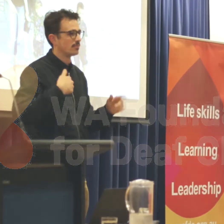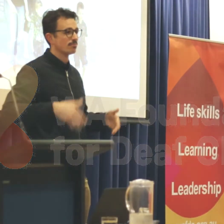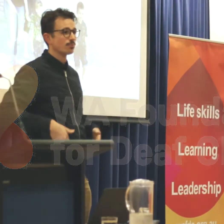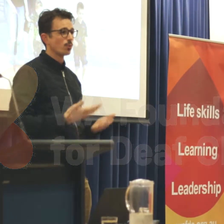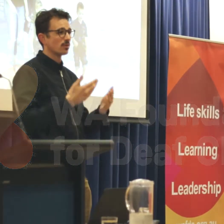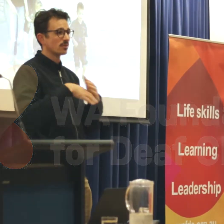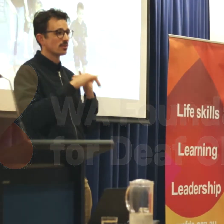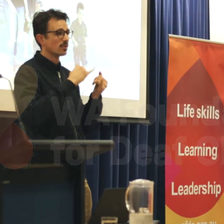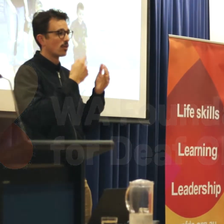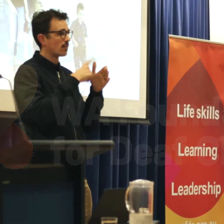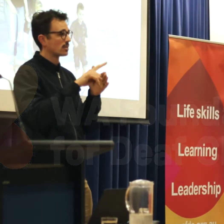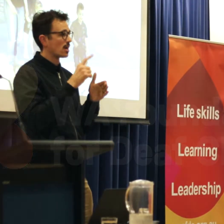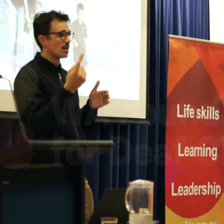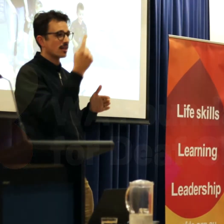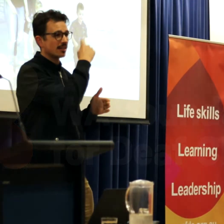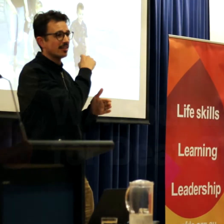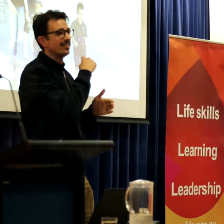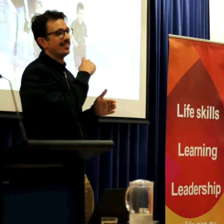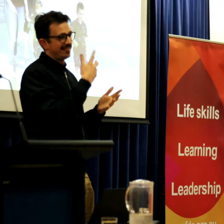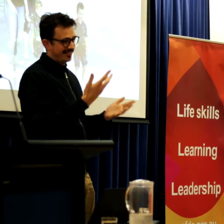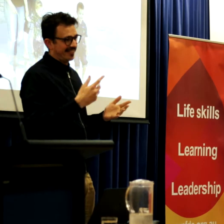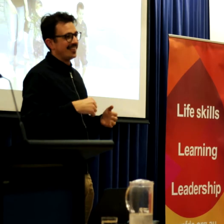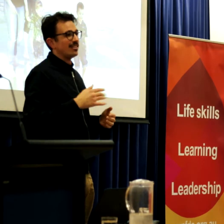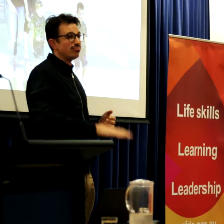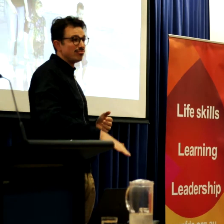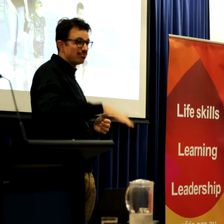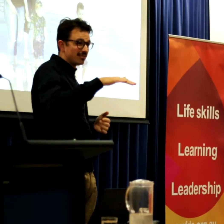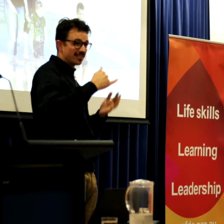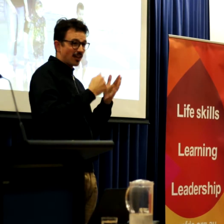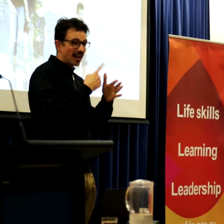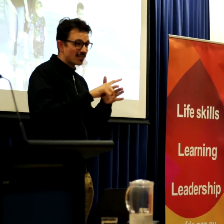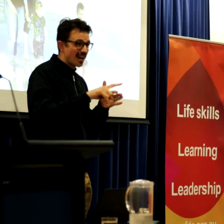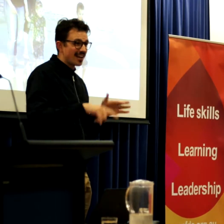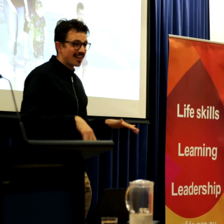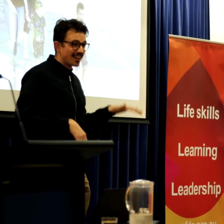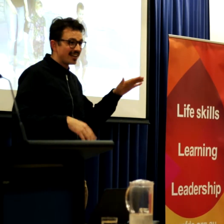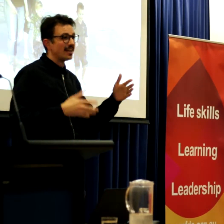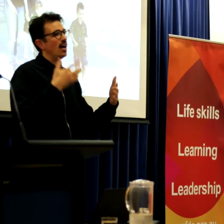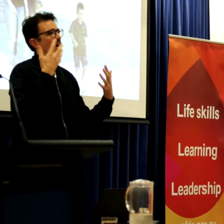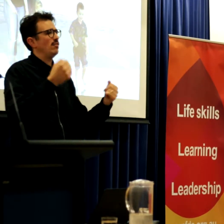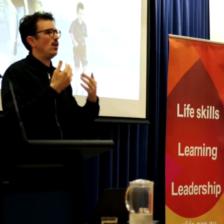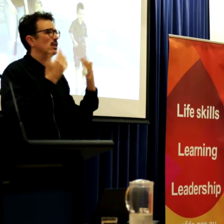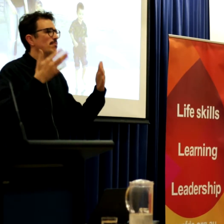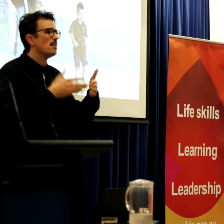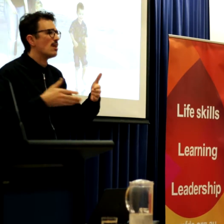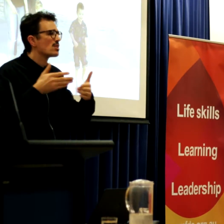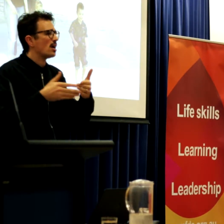About me and my background, I was born in South Africa, quite a distance away, grew up in South Africa, until early teens.